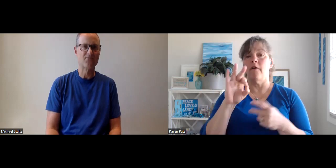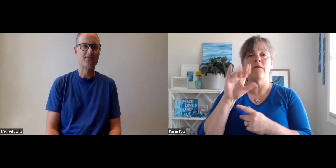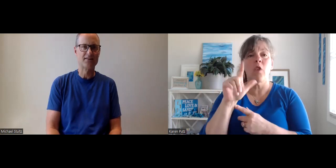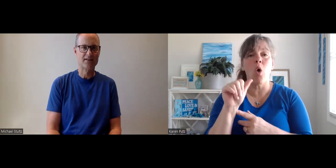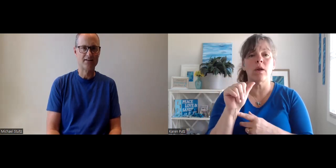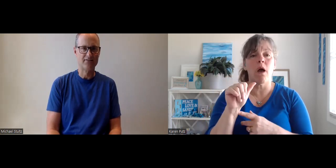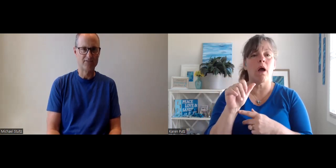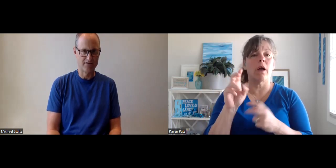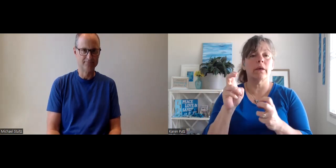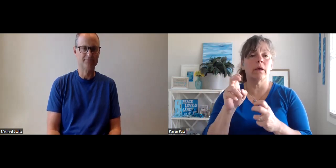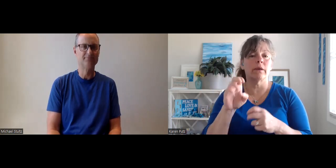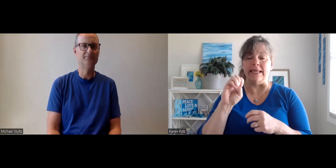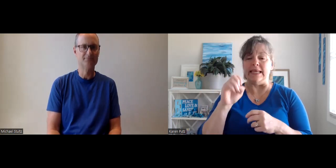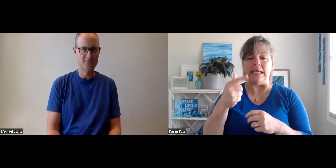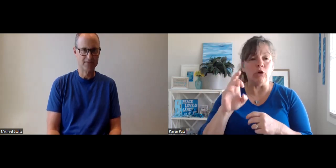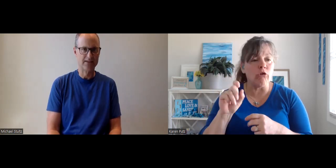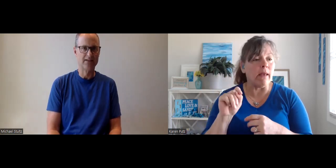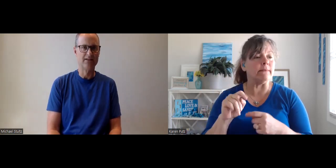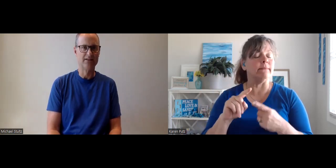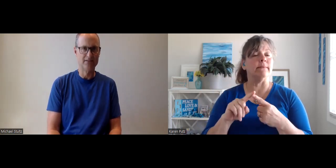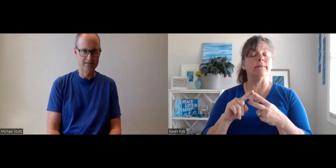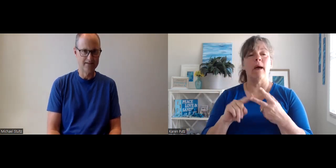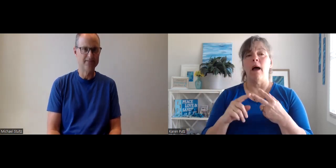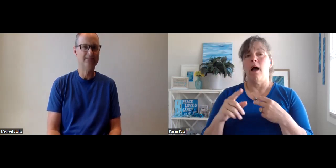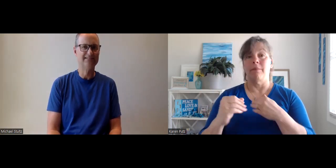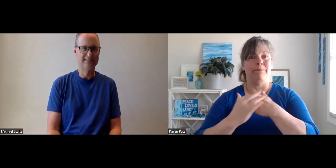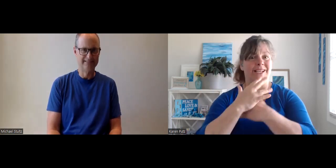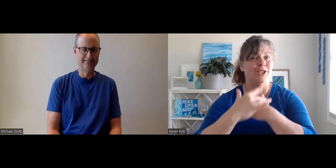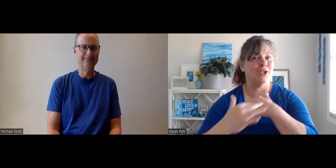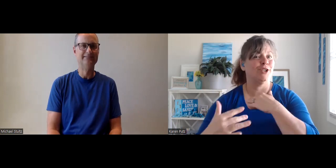at like certain areas, more Florida at the beaches,